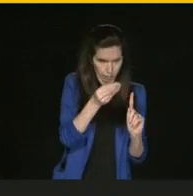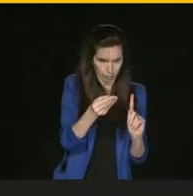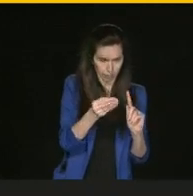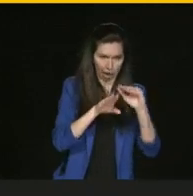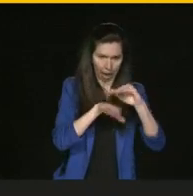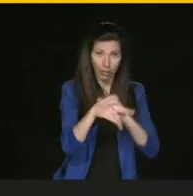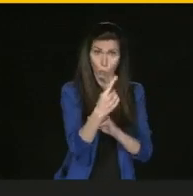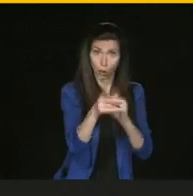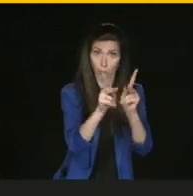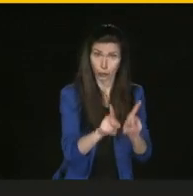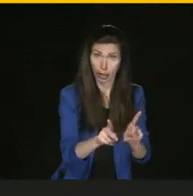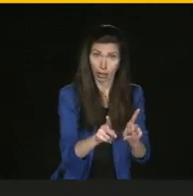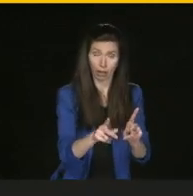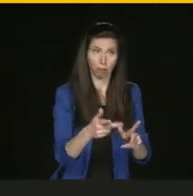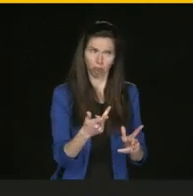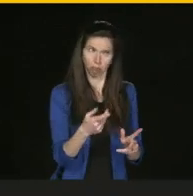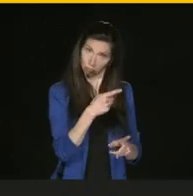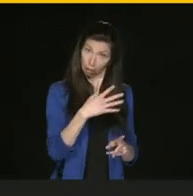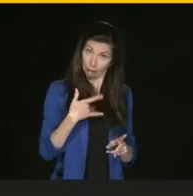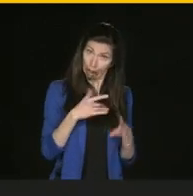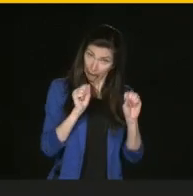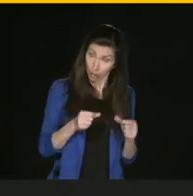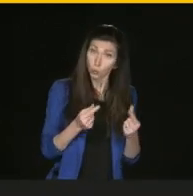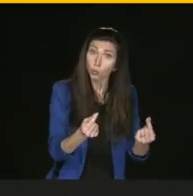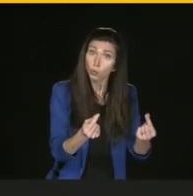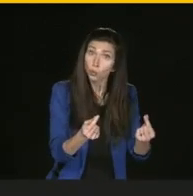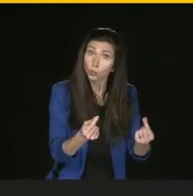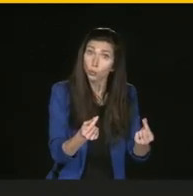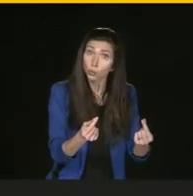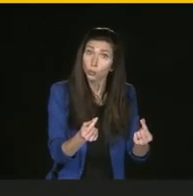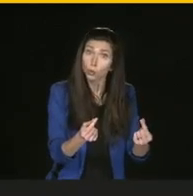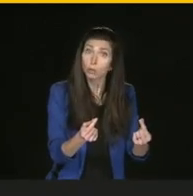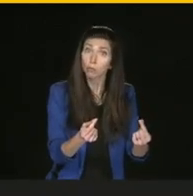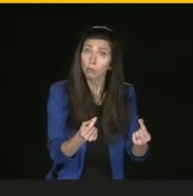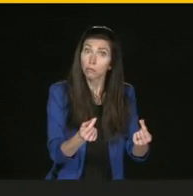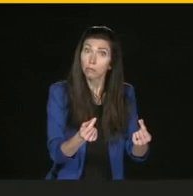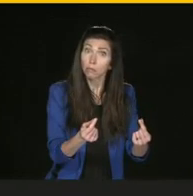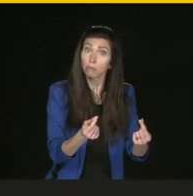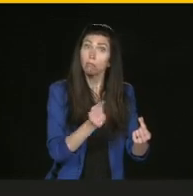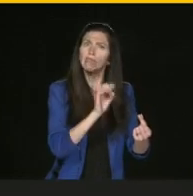VERY BEST CASE SCENARIO OF 1% INFECTION RATE, IS THAT